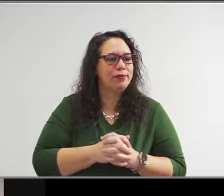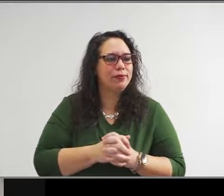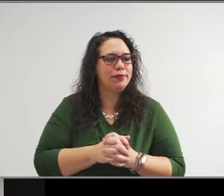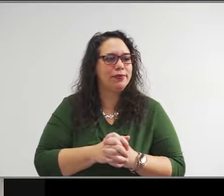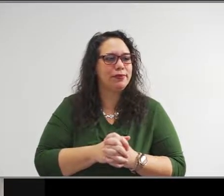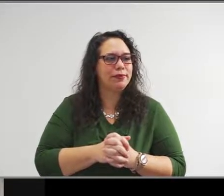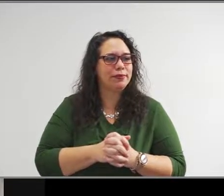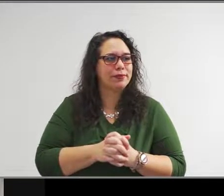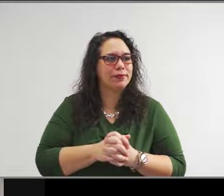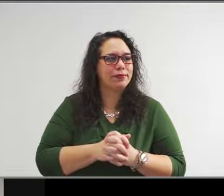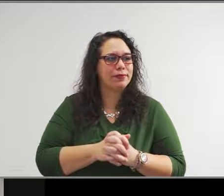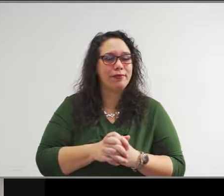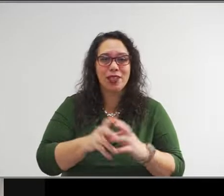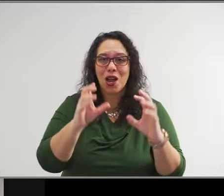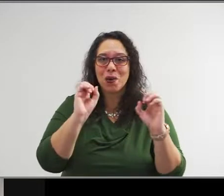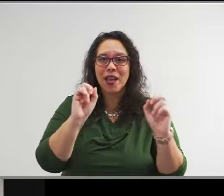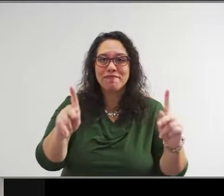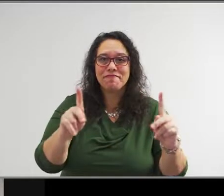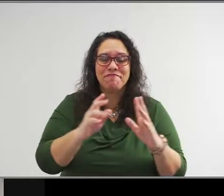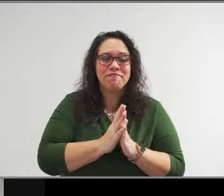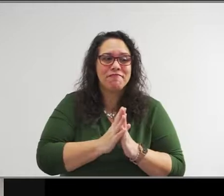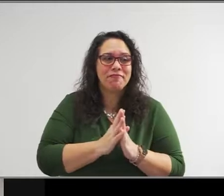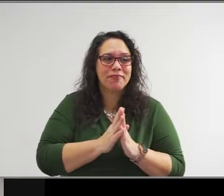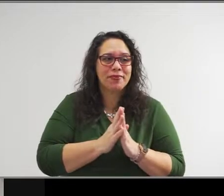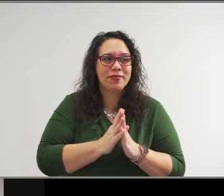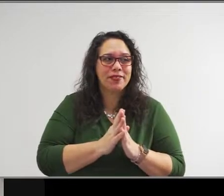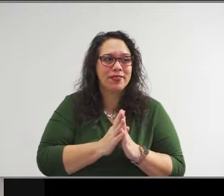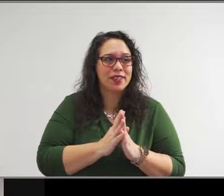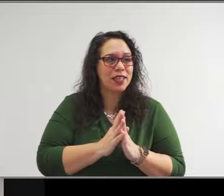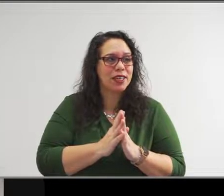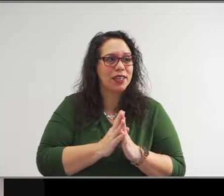Okay. Well. Oh, yes, Mr. Otto.